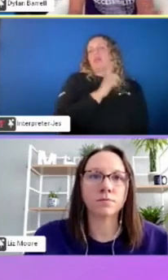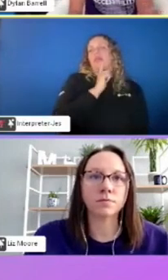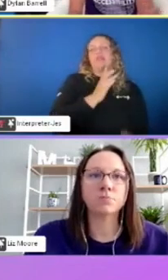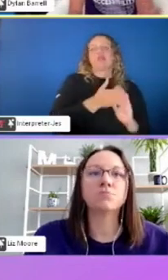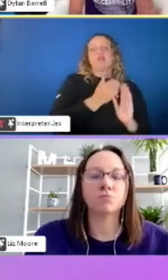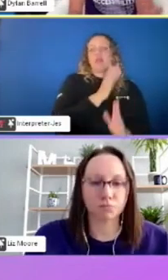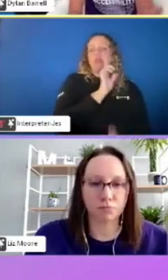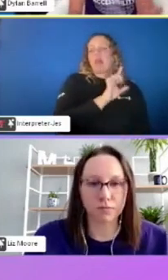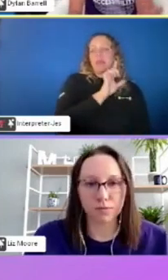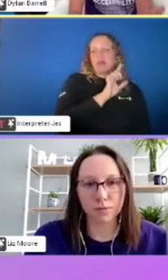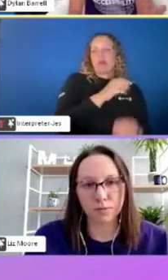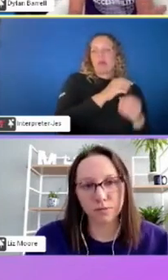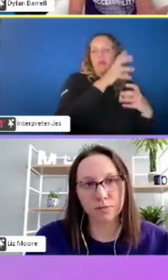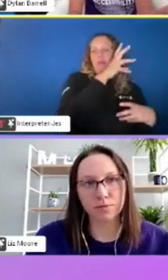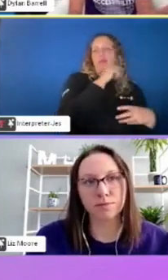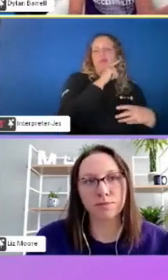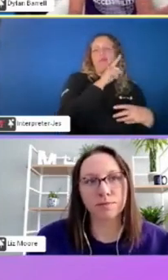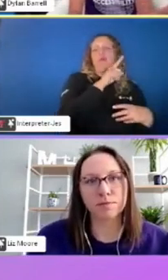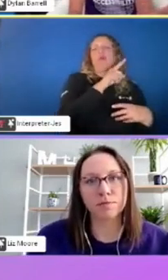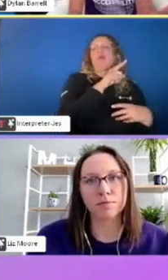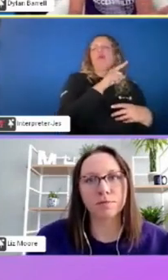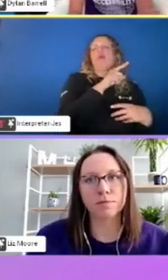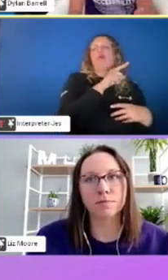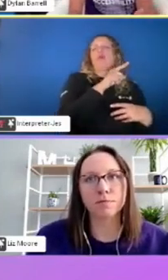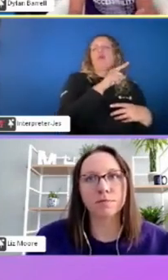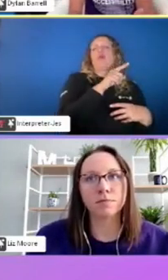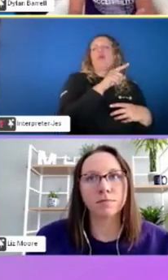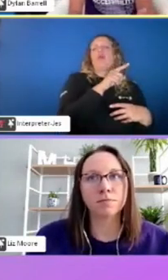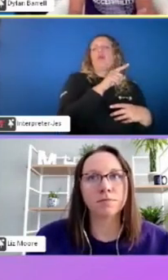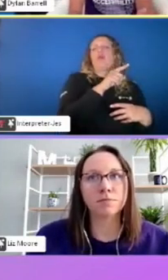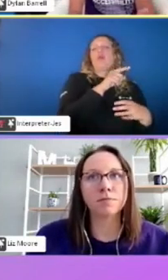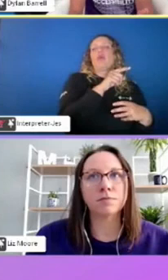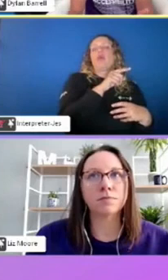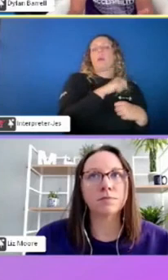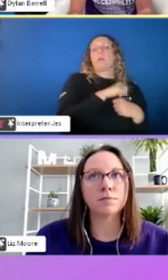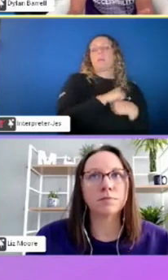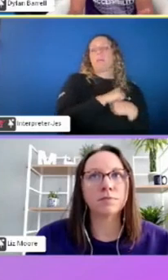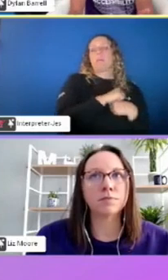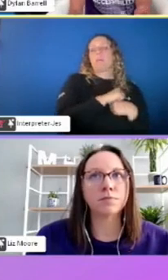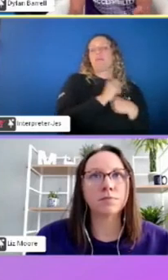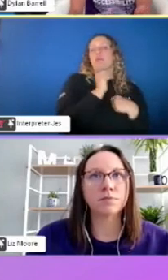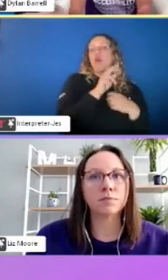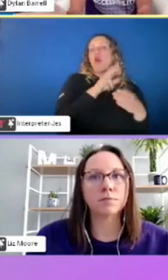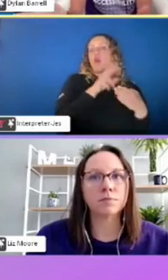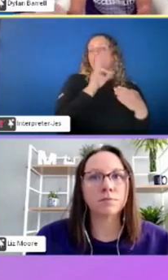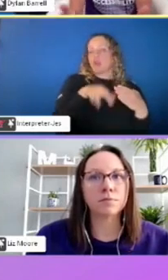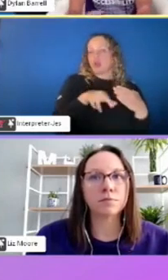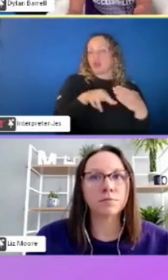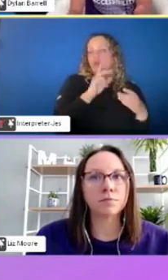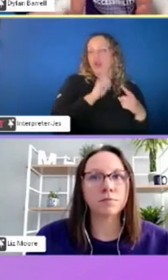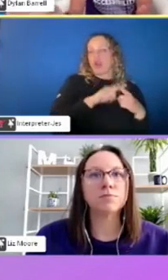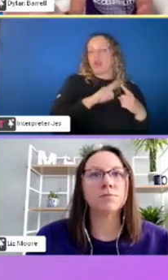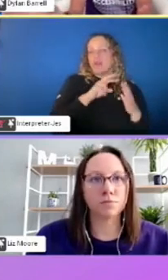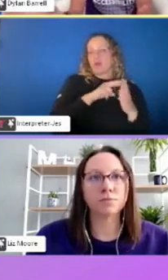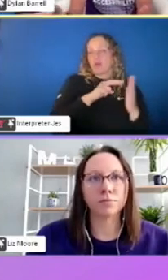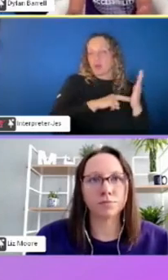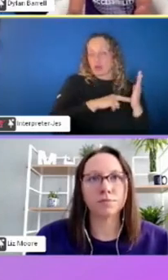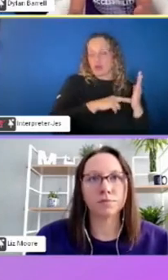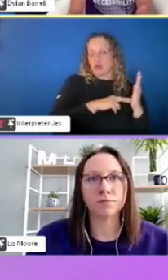it's going to return all the results for all the different rules, right? All the rules that are turned on by default